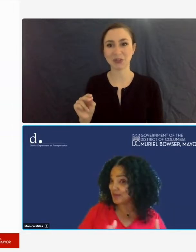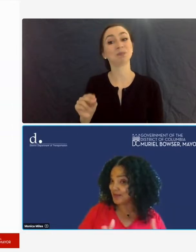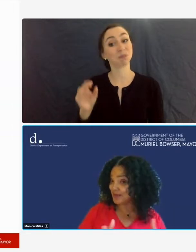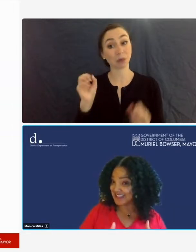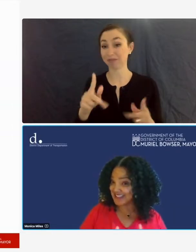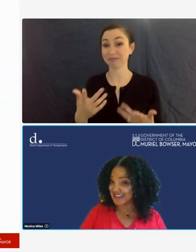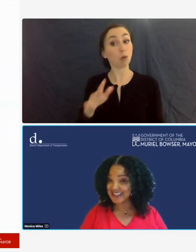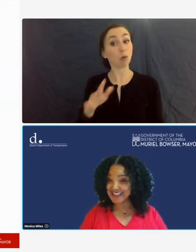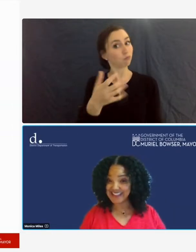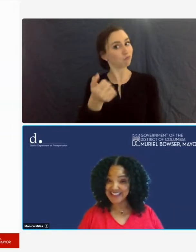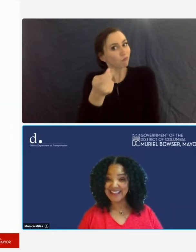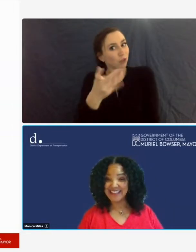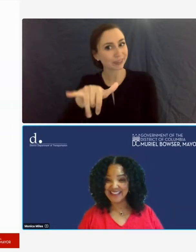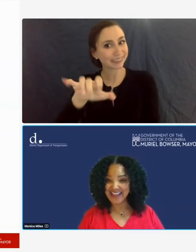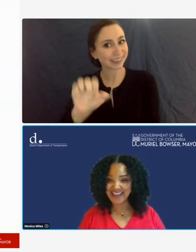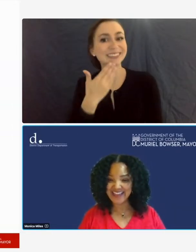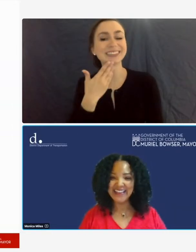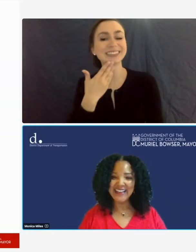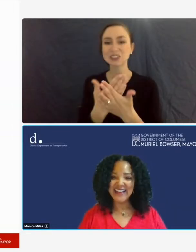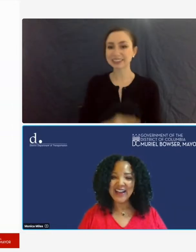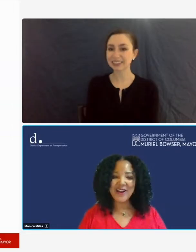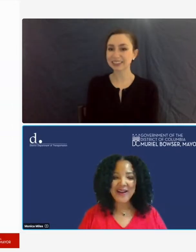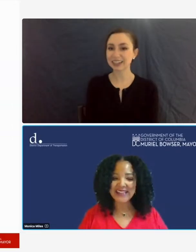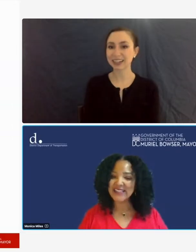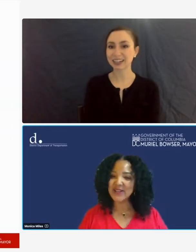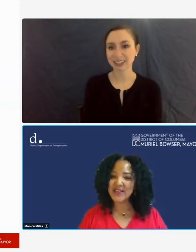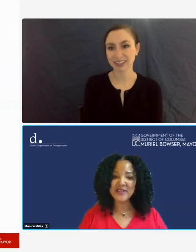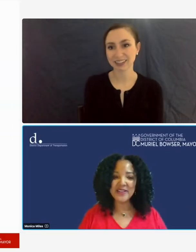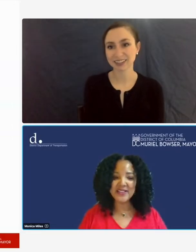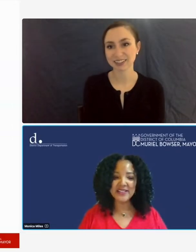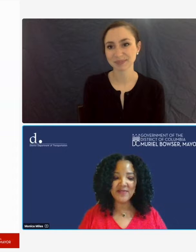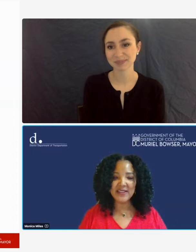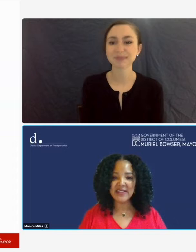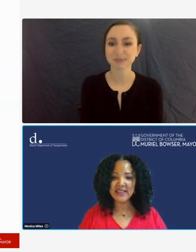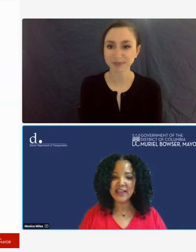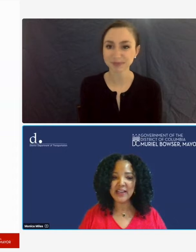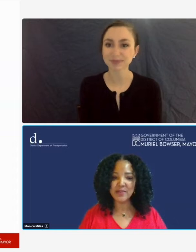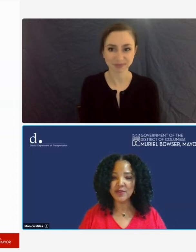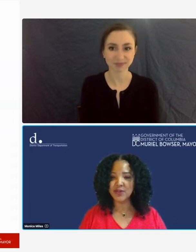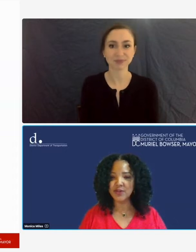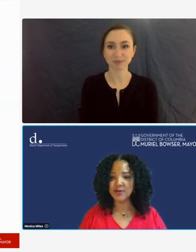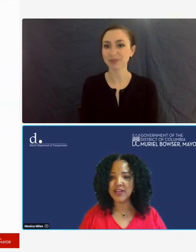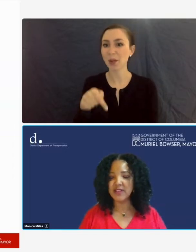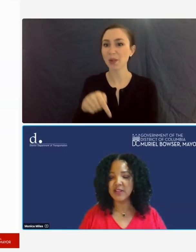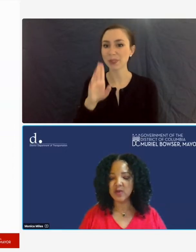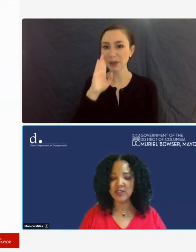yes is there that's good okay all right so then this definitely um you're definitely going to